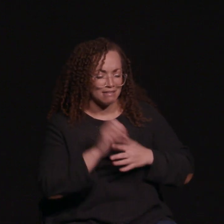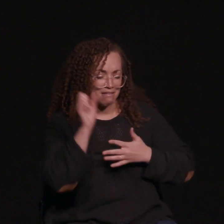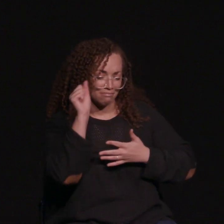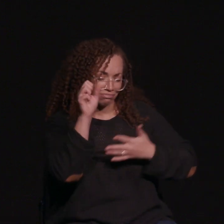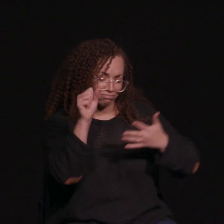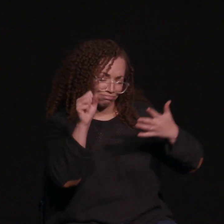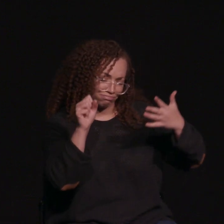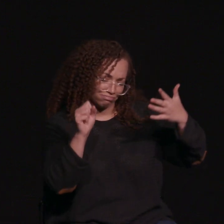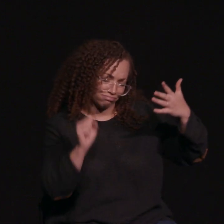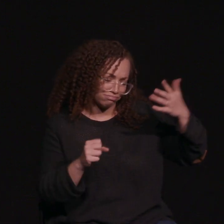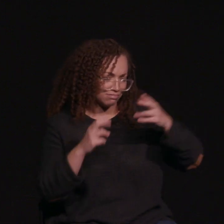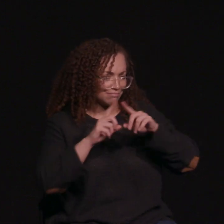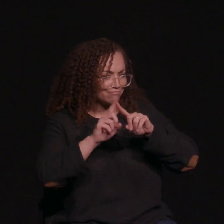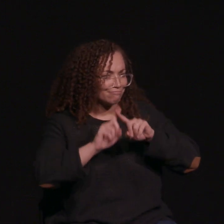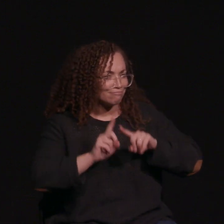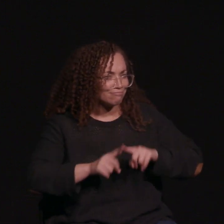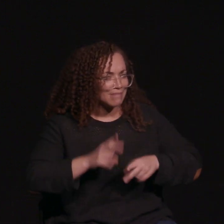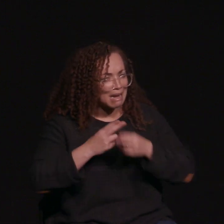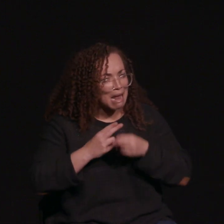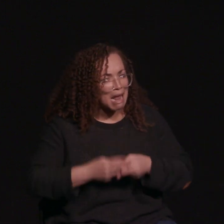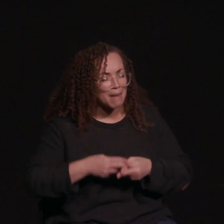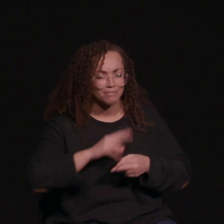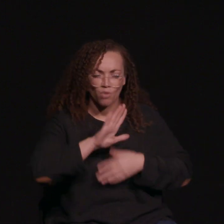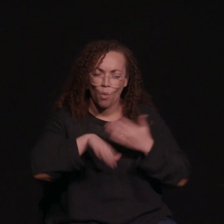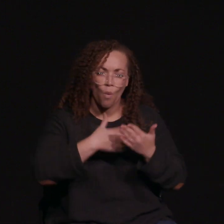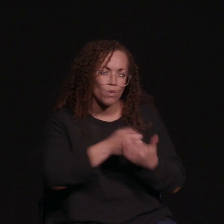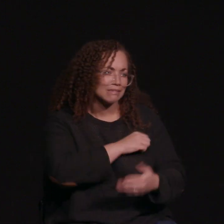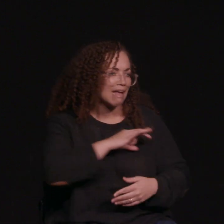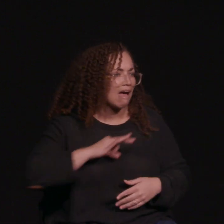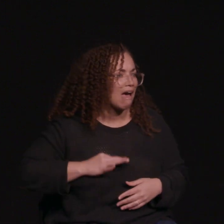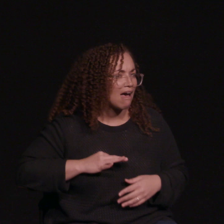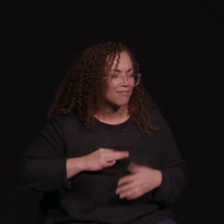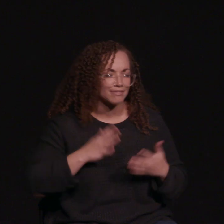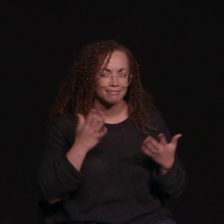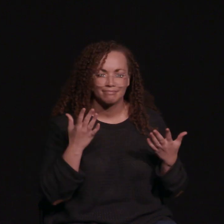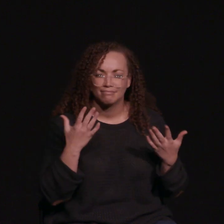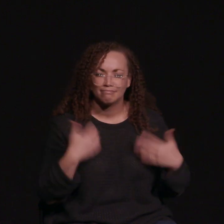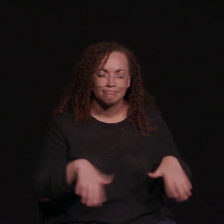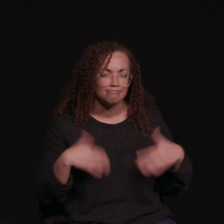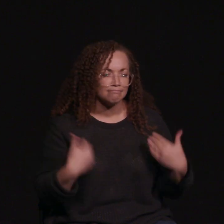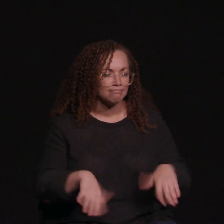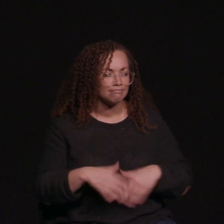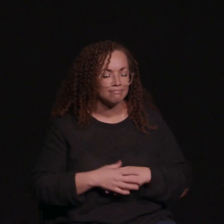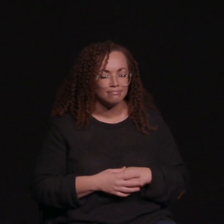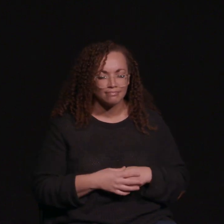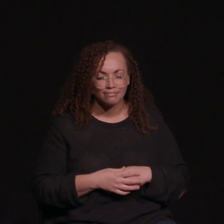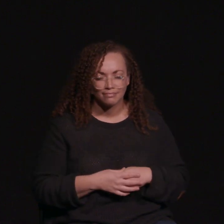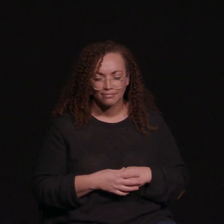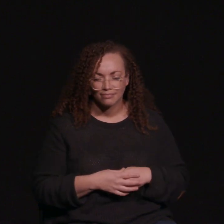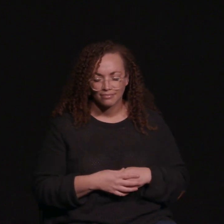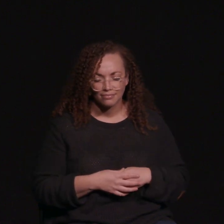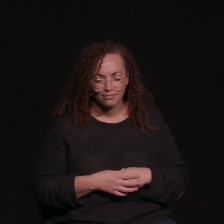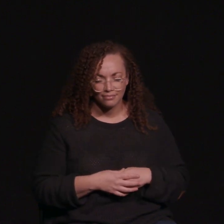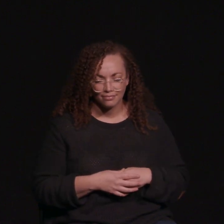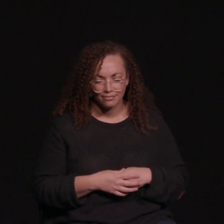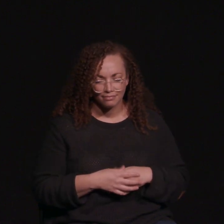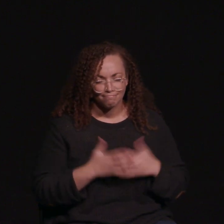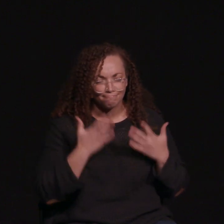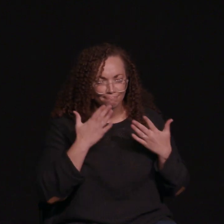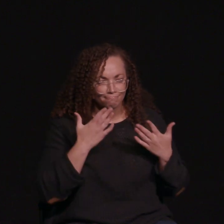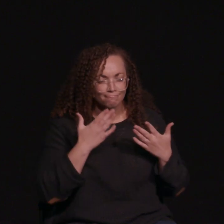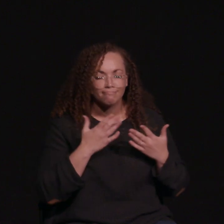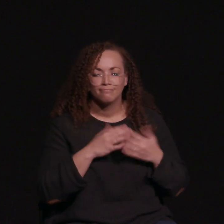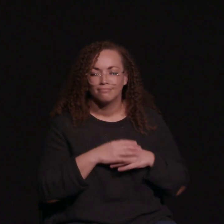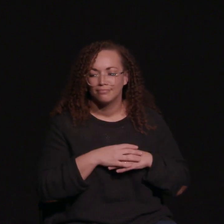Taylor Coburn, and the entire staff.